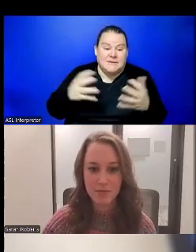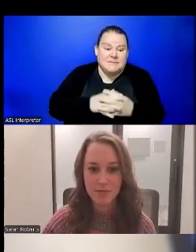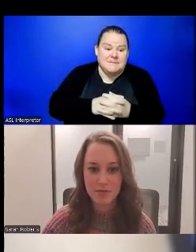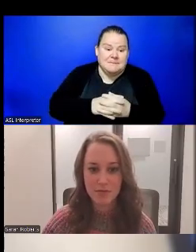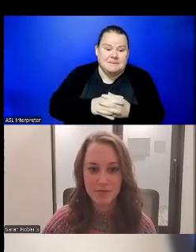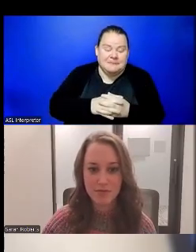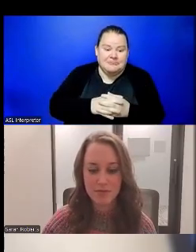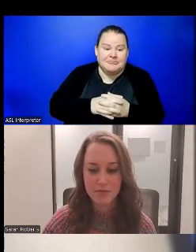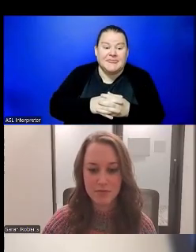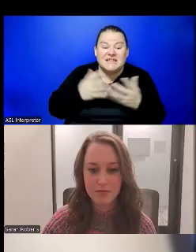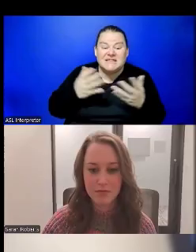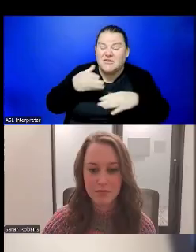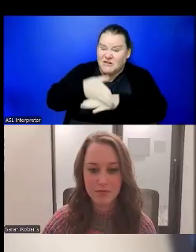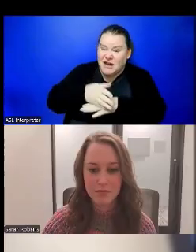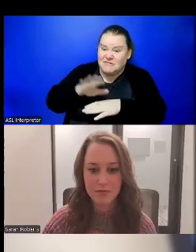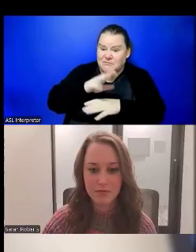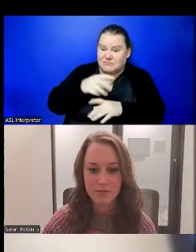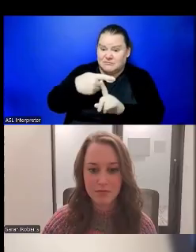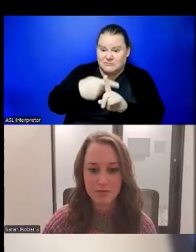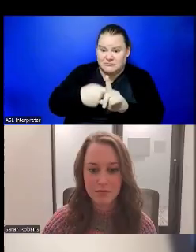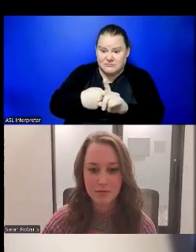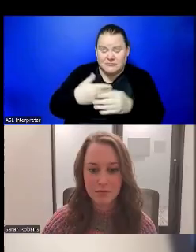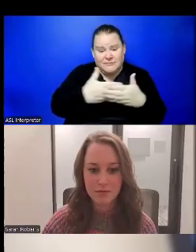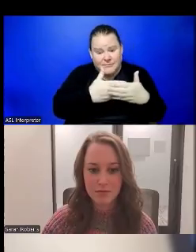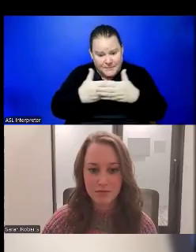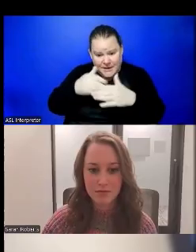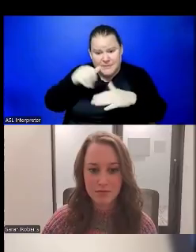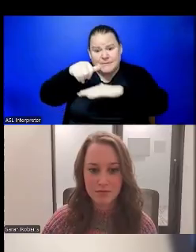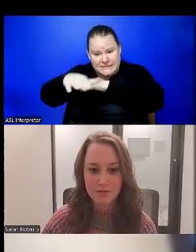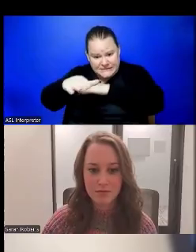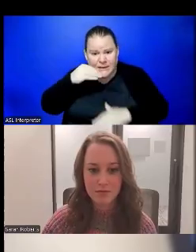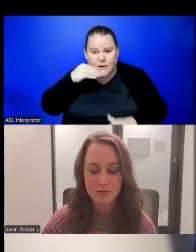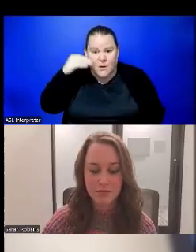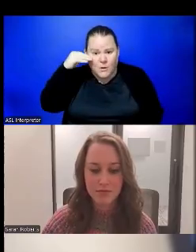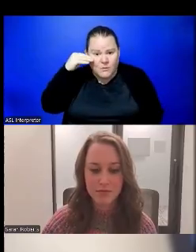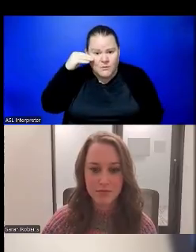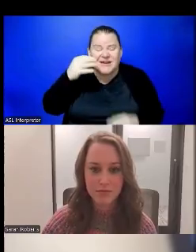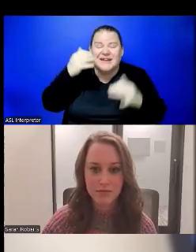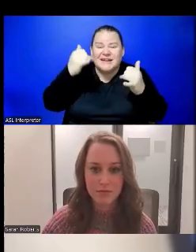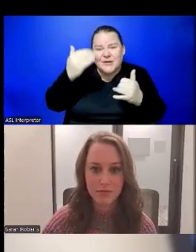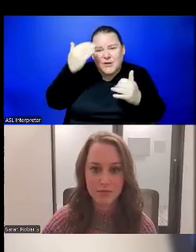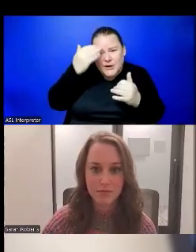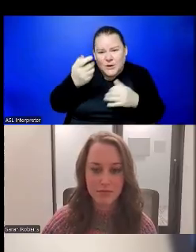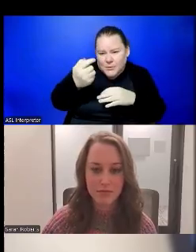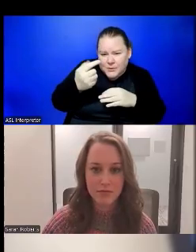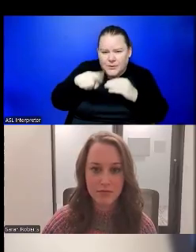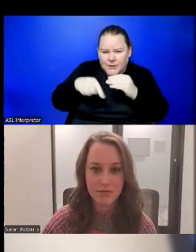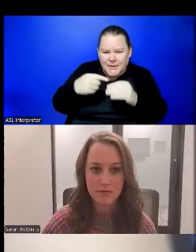So after about a month this baby does get discharged home. They now know a little bit about prader willi syndrome. They're